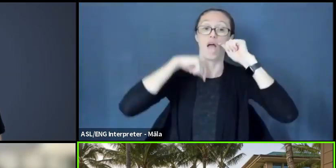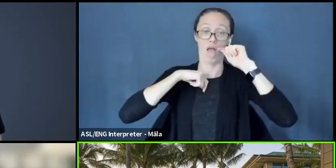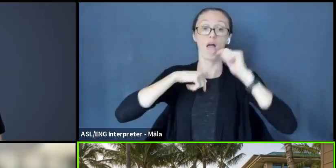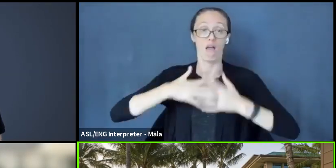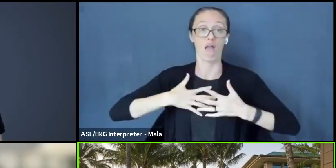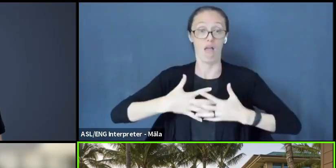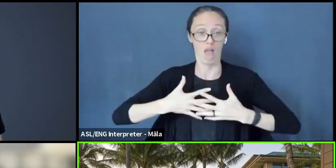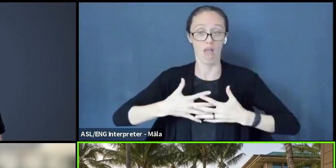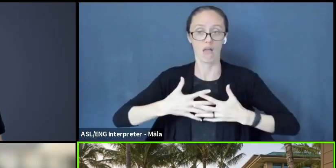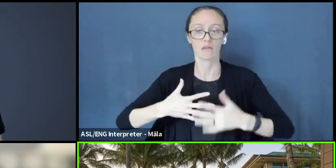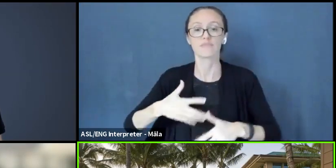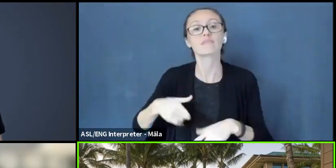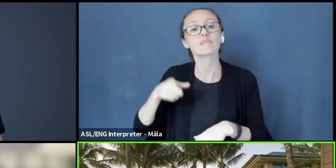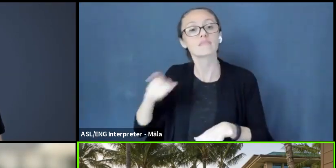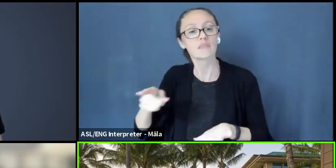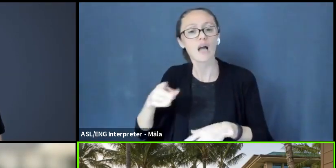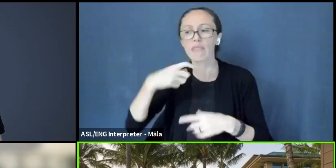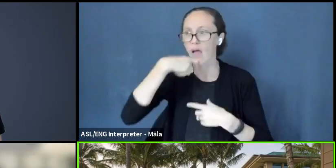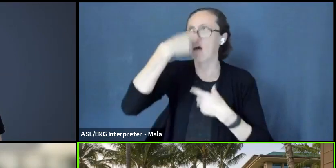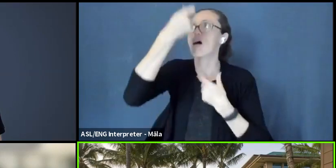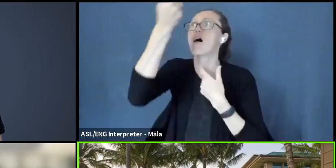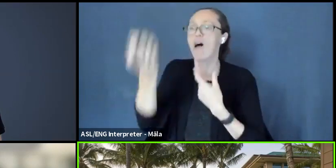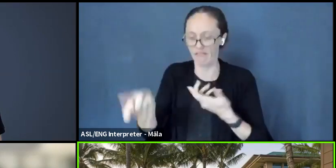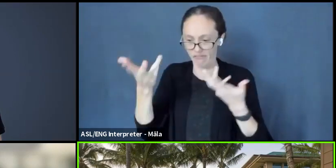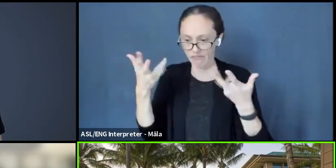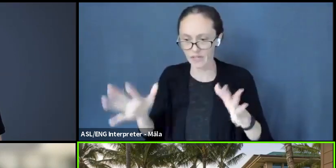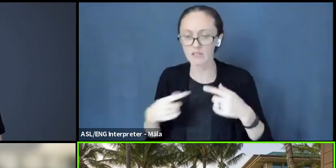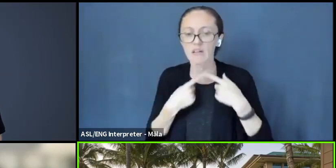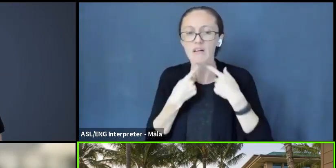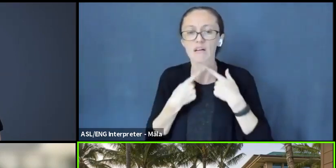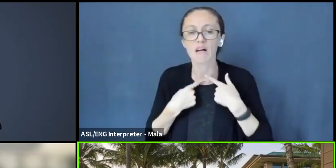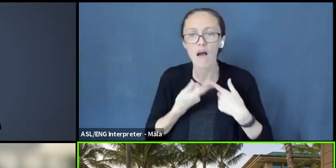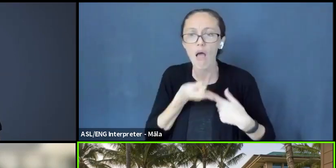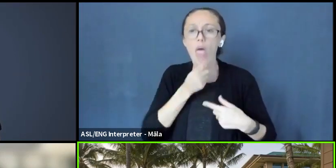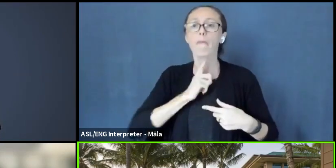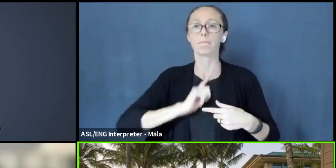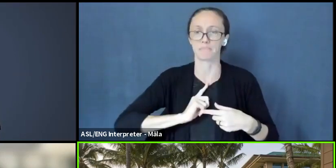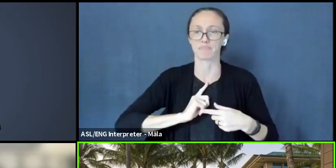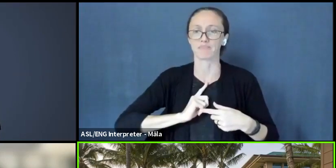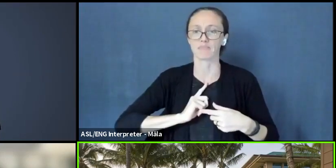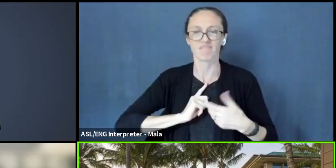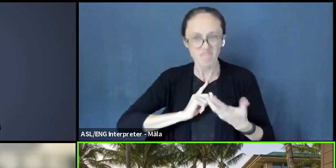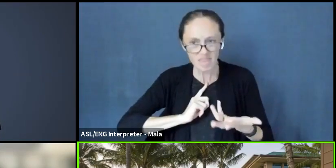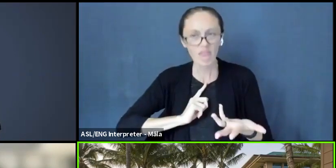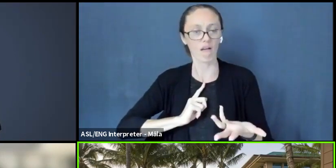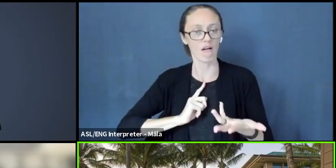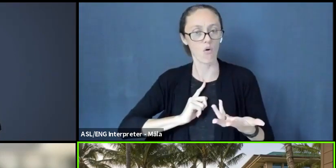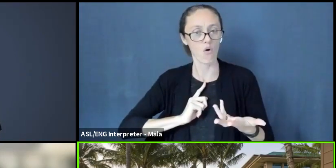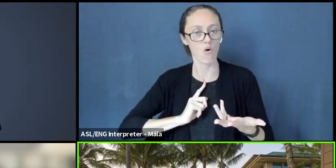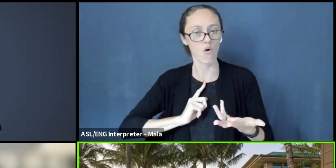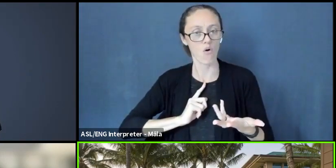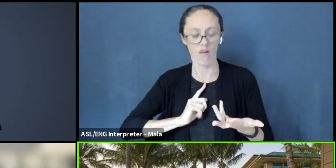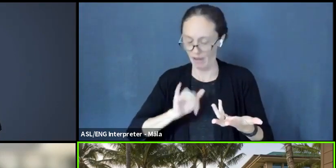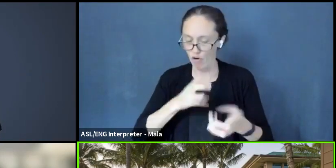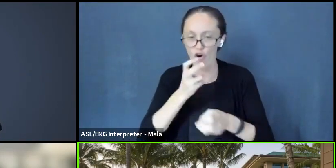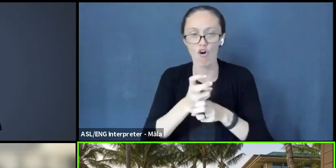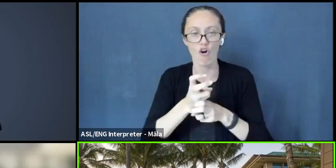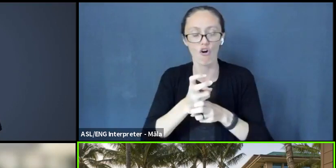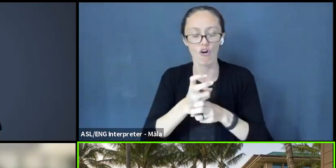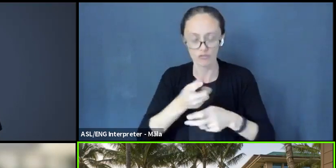trouble swallowing. The brain, the act of swallowing requires a lot of coordination between the brain and